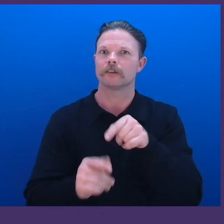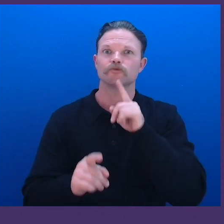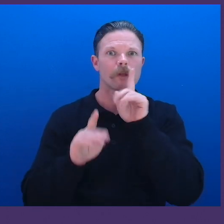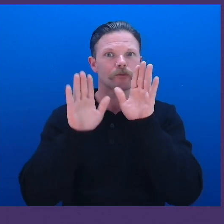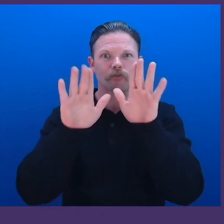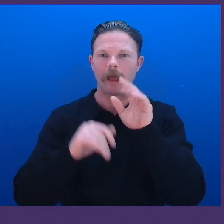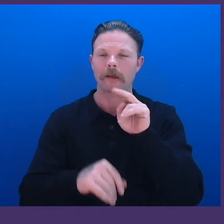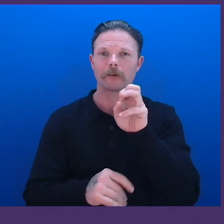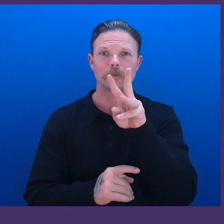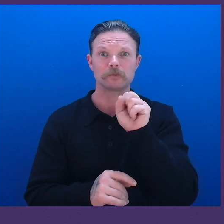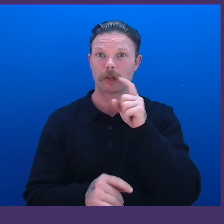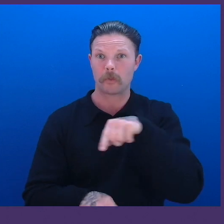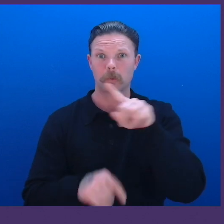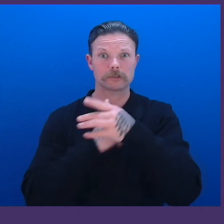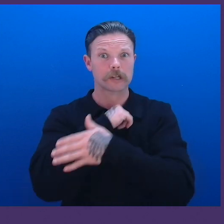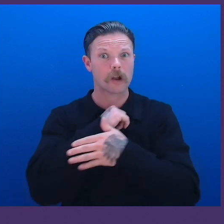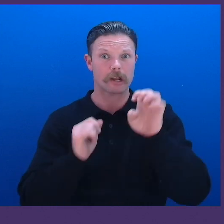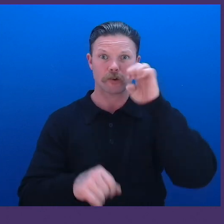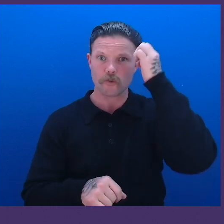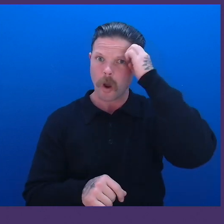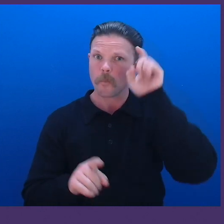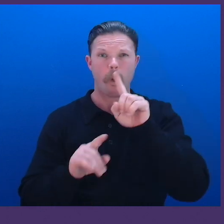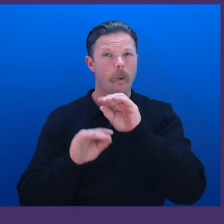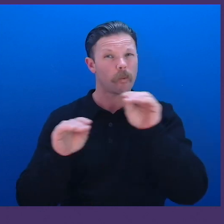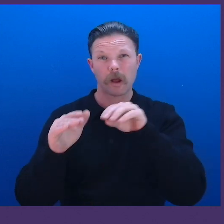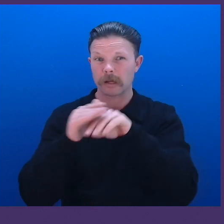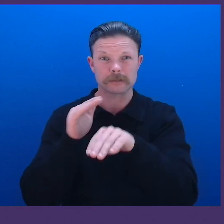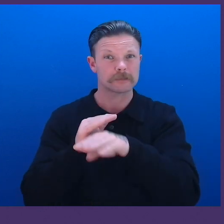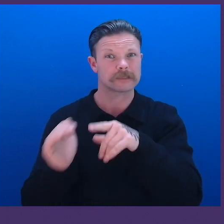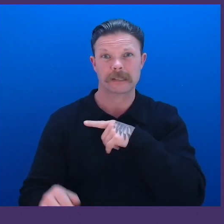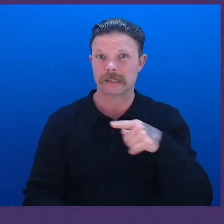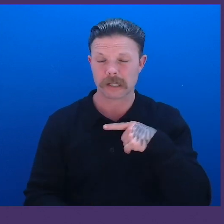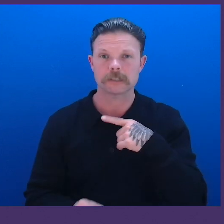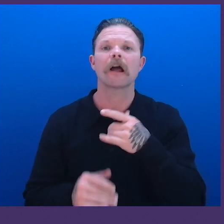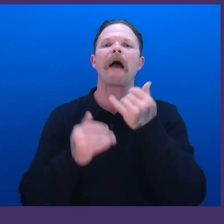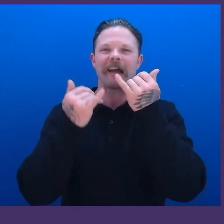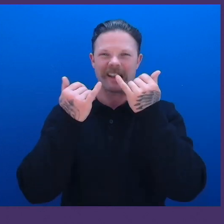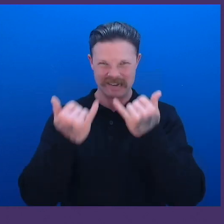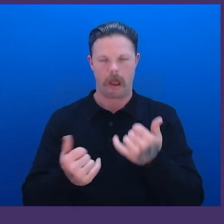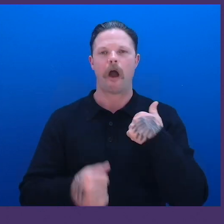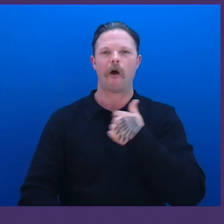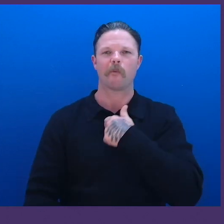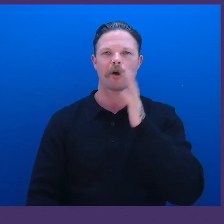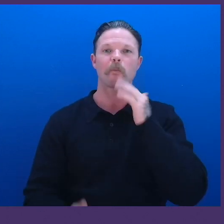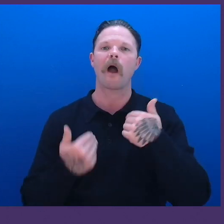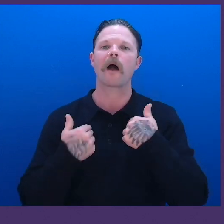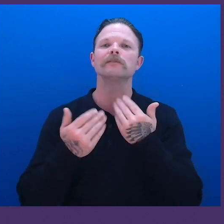in Europe where there was no accessibility legislation, now we will have something. And we are using the powers